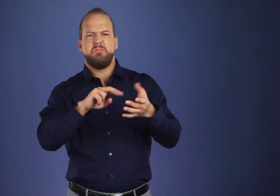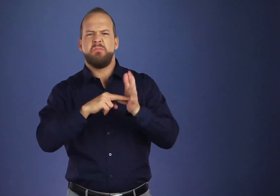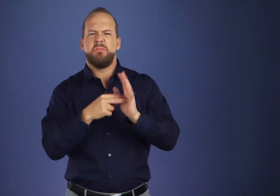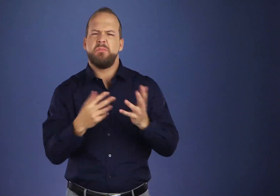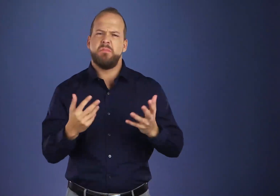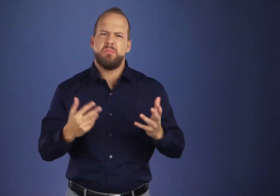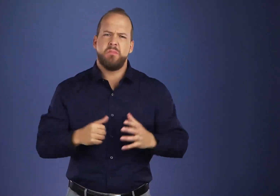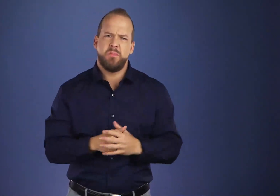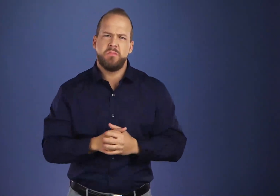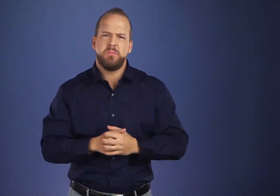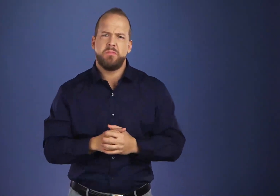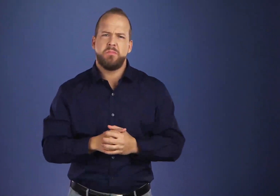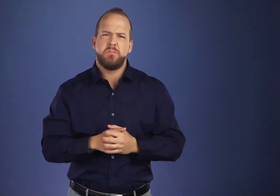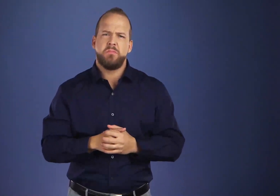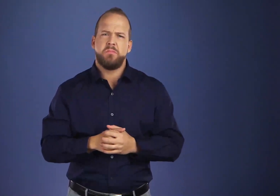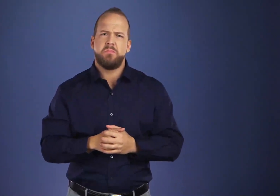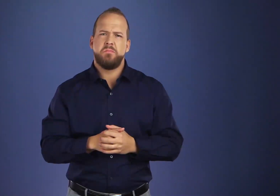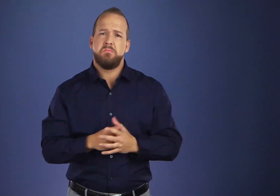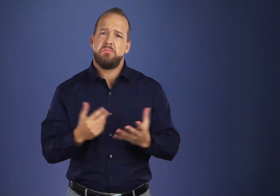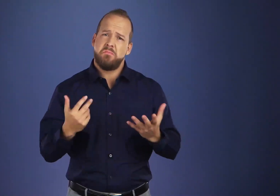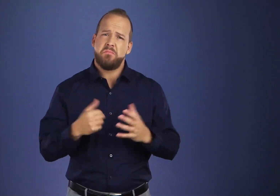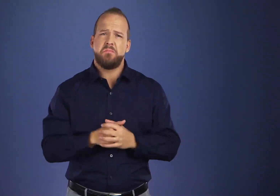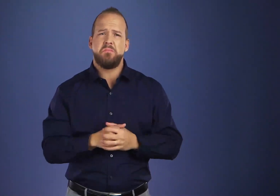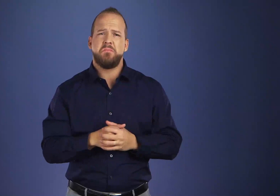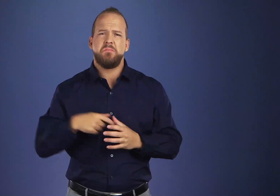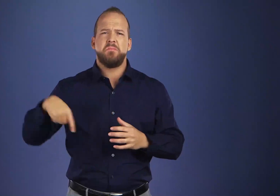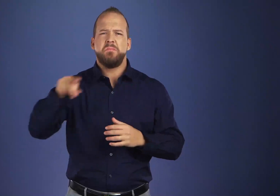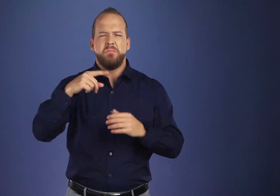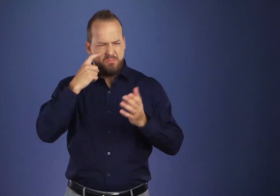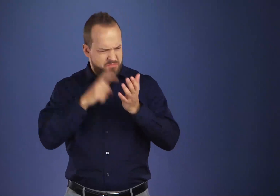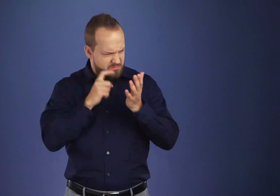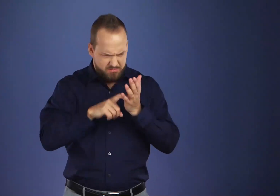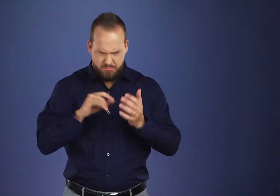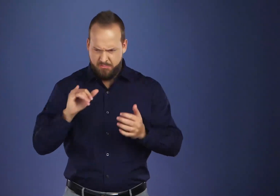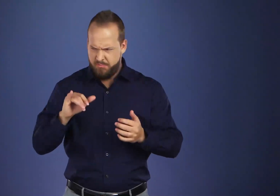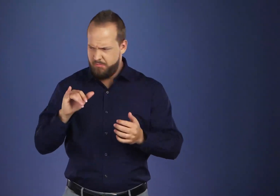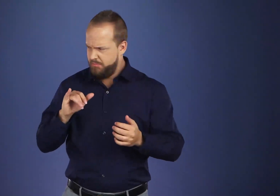Let's examine for a moment this idea of dependence at the level of everyday living.